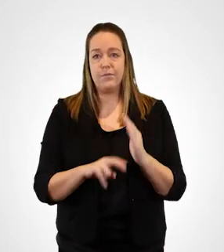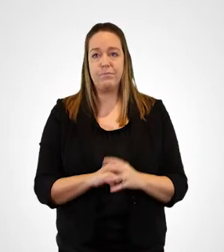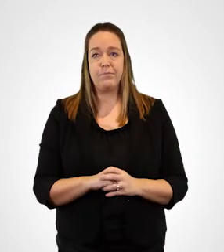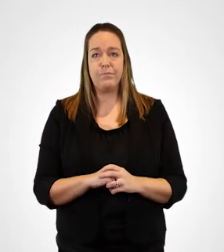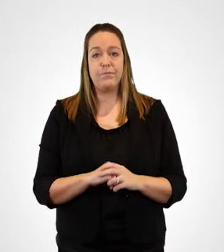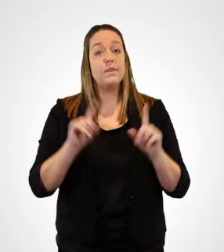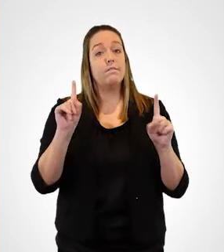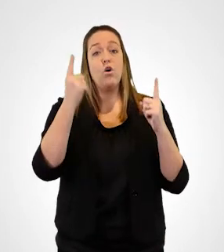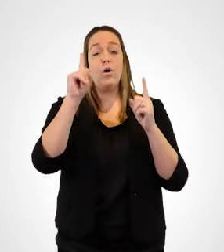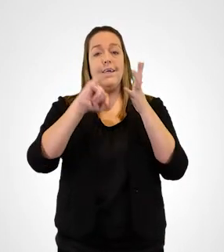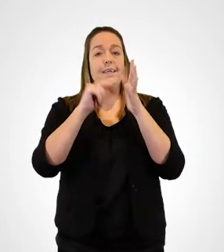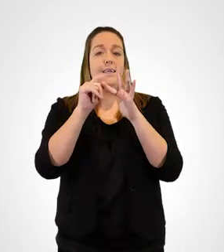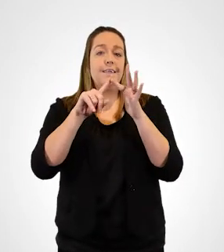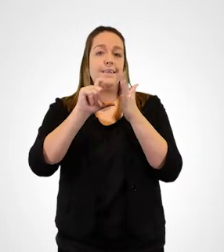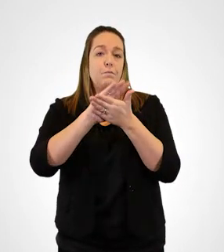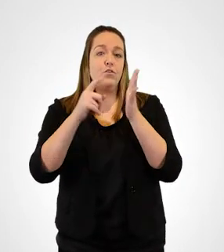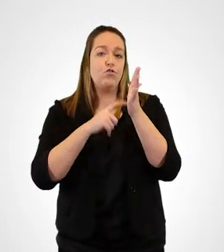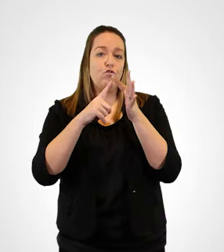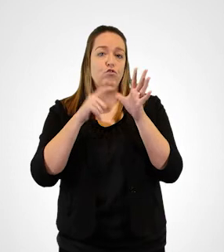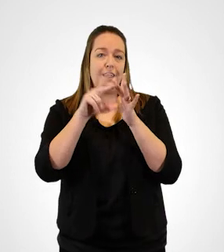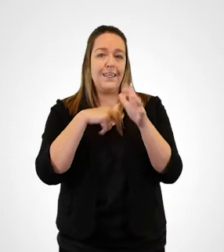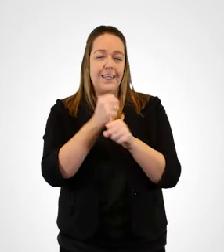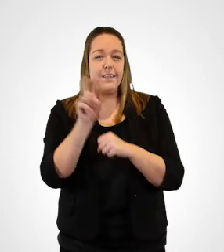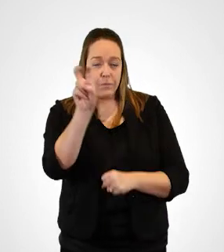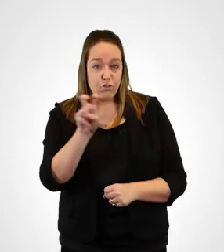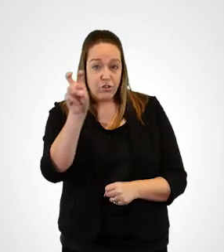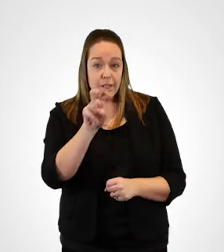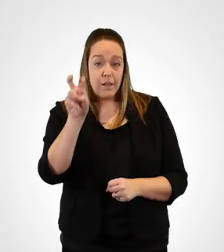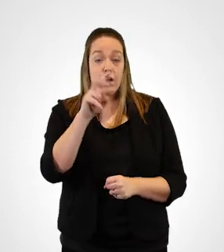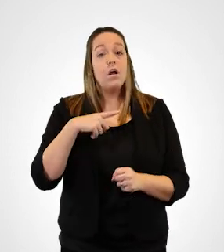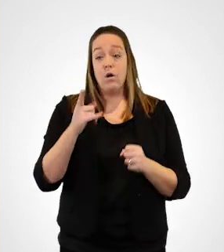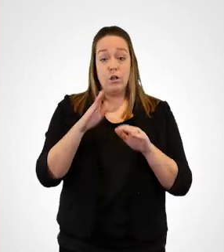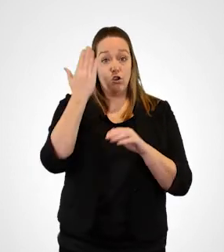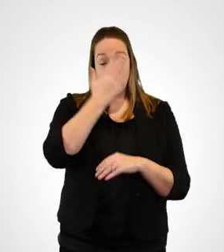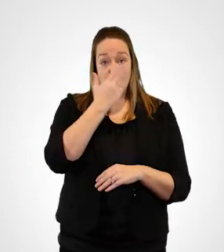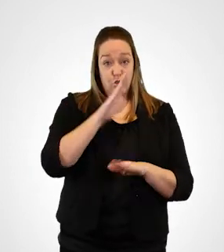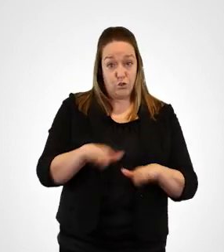The first thing was in fact speechreading because we found that the children's speechreading scores